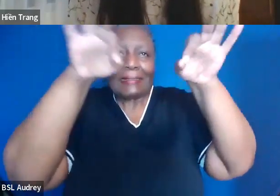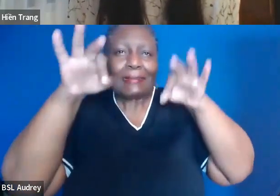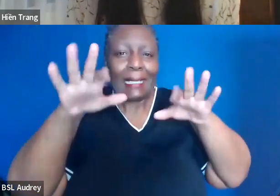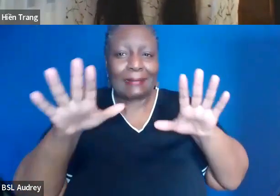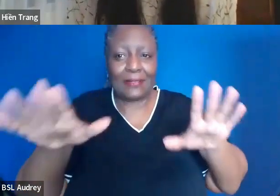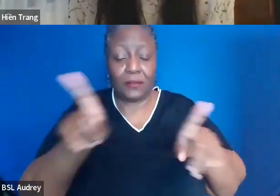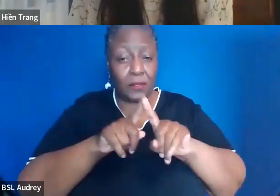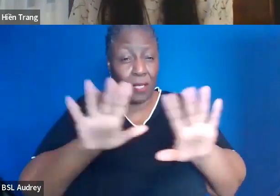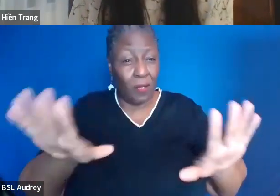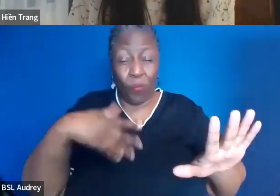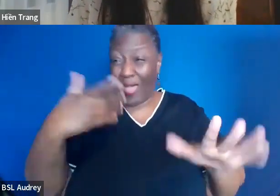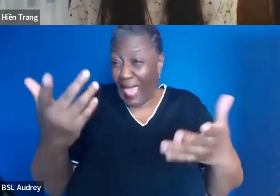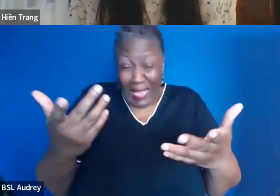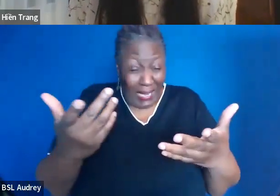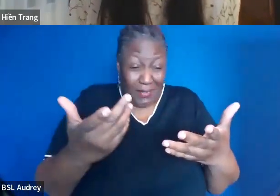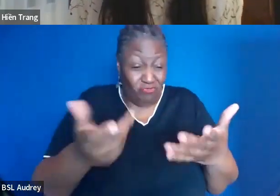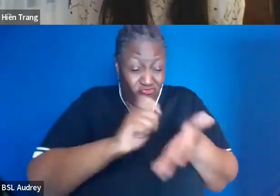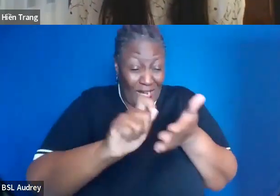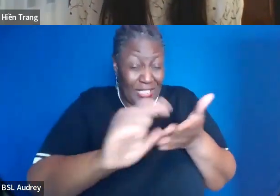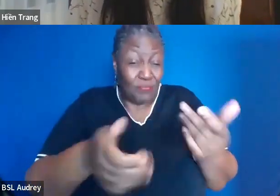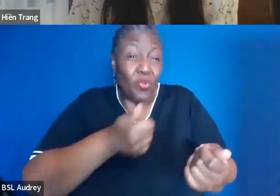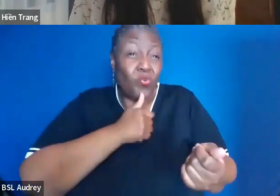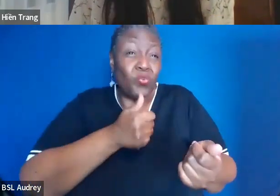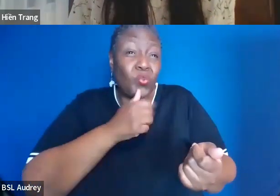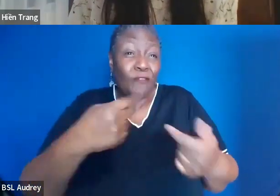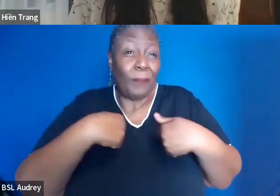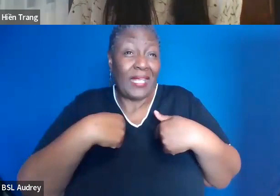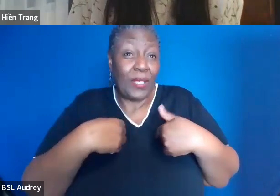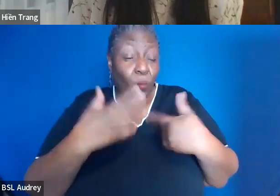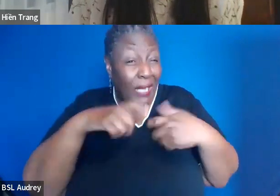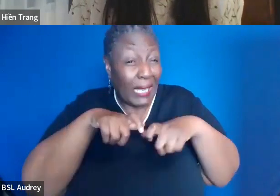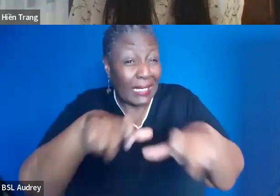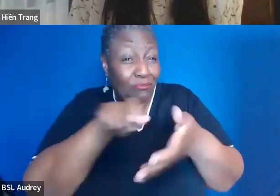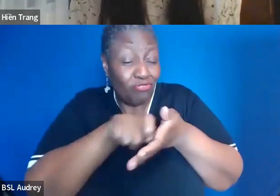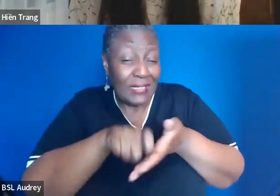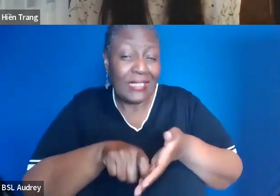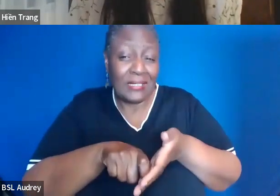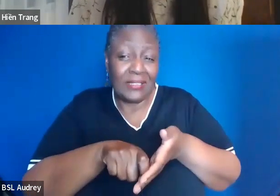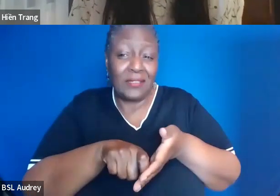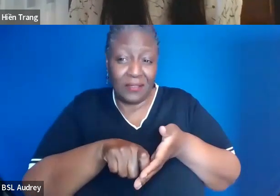would be no use to me so will I keep writing and a poor shark was born out of those questions